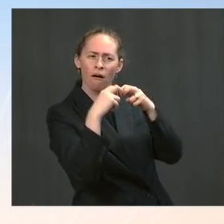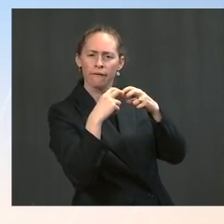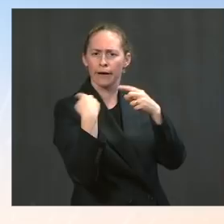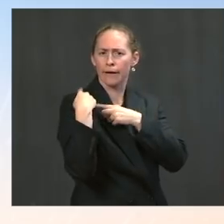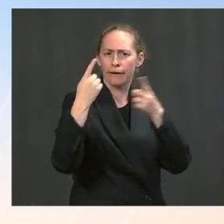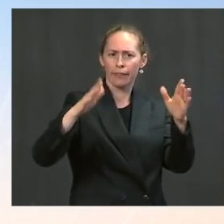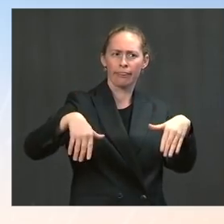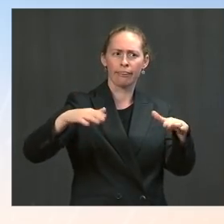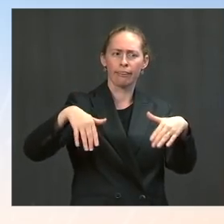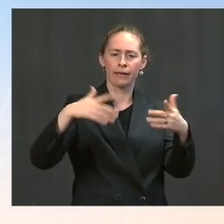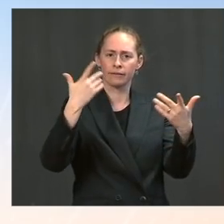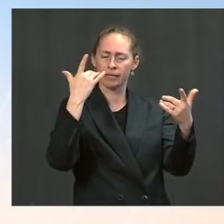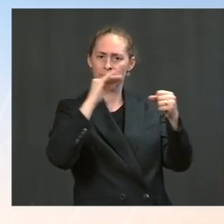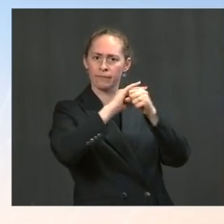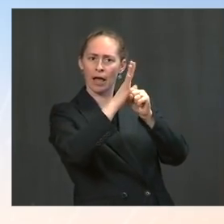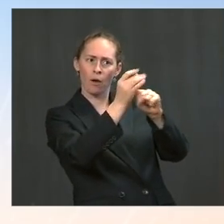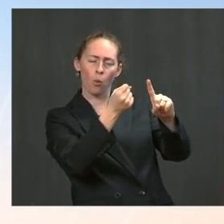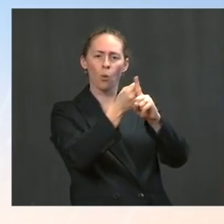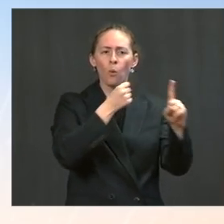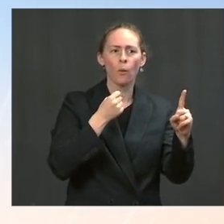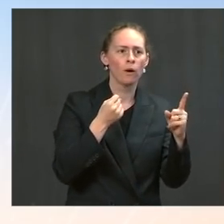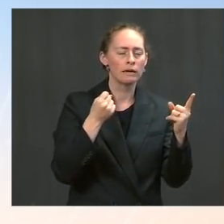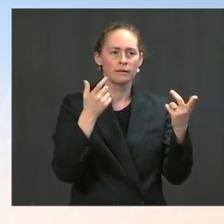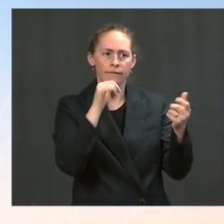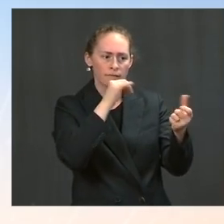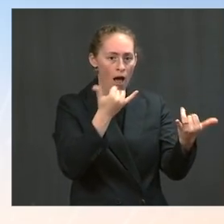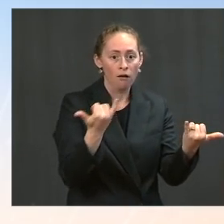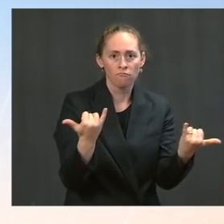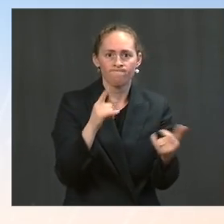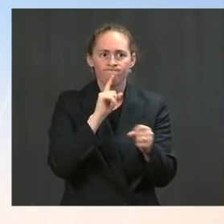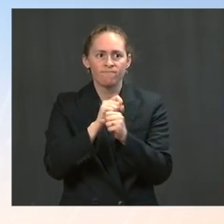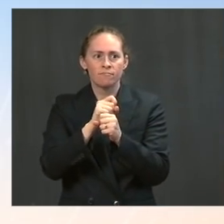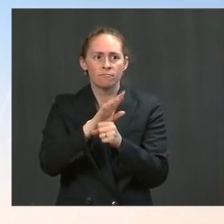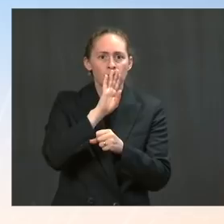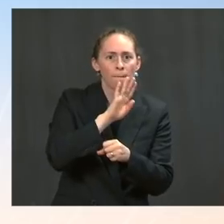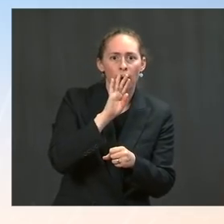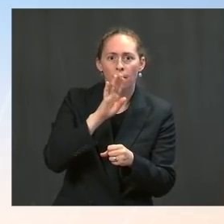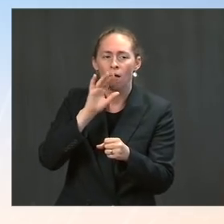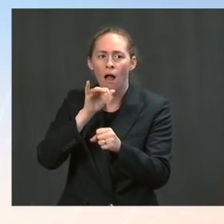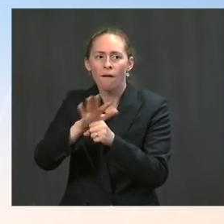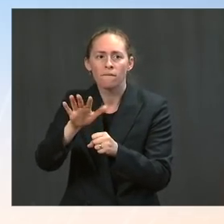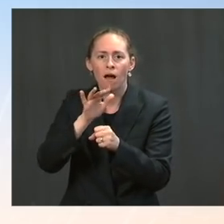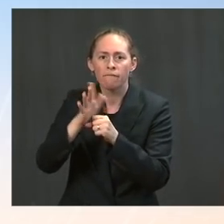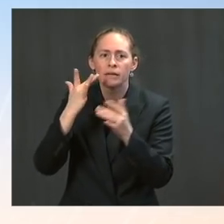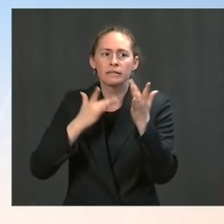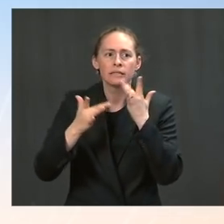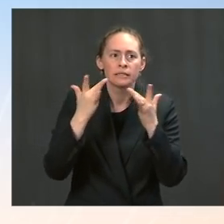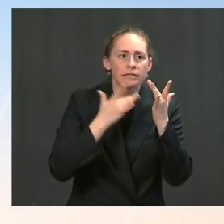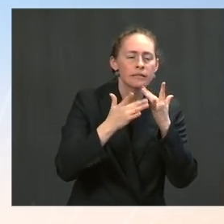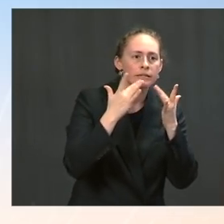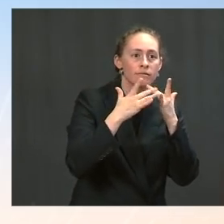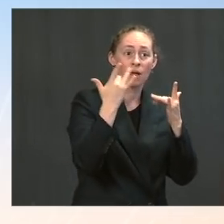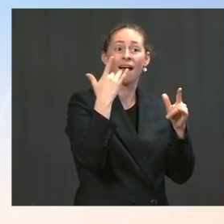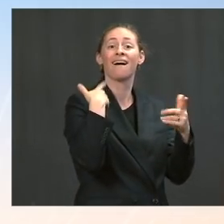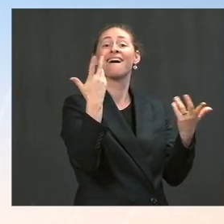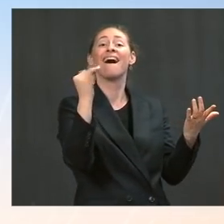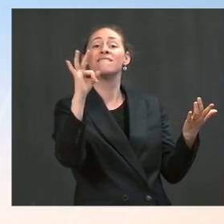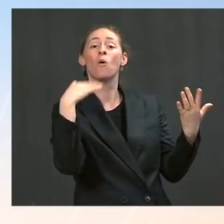there have been supply shortages in areas that have led to a reduction of new building and construction, which has led to also an increase in housing prices,